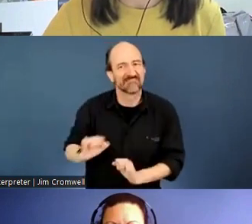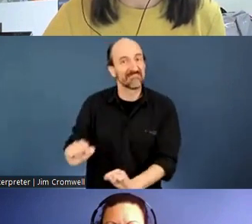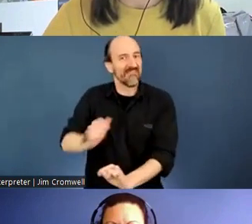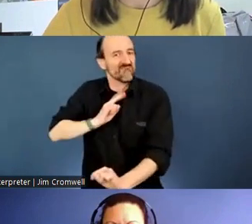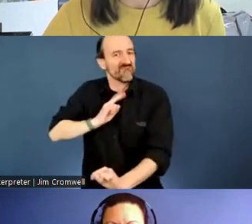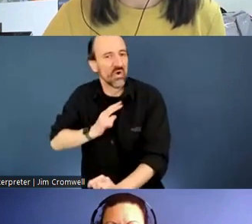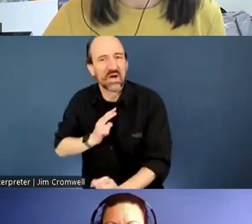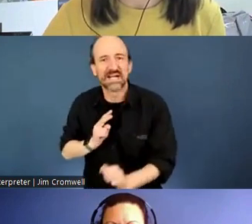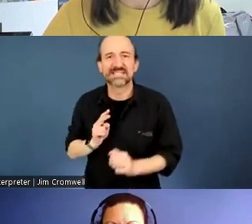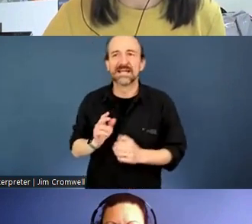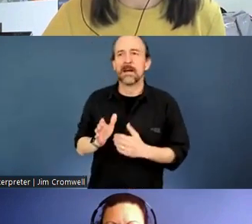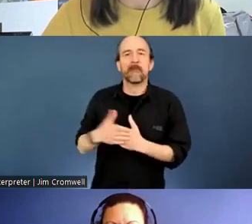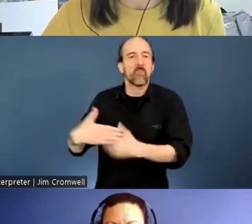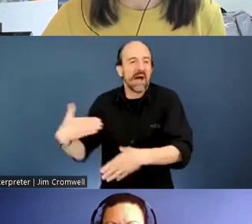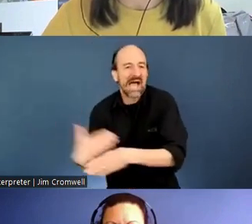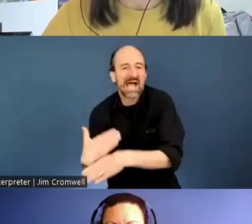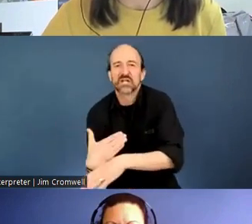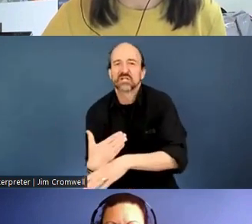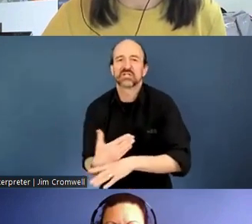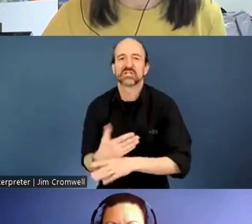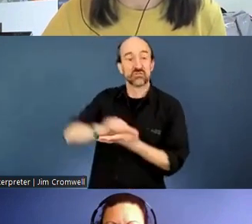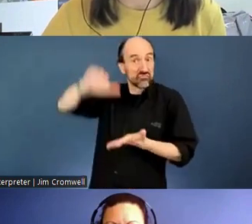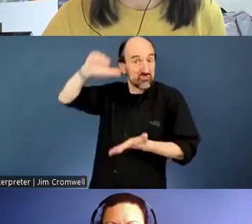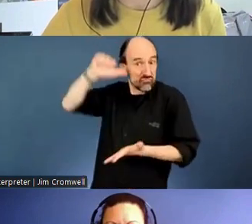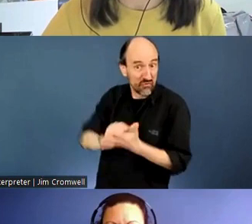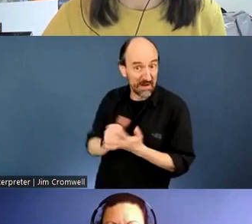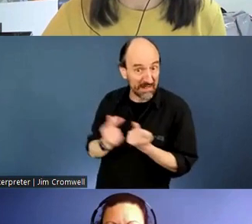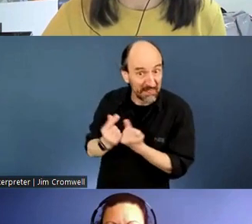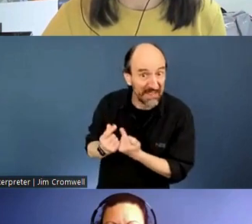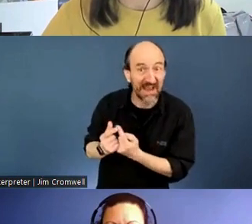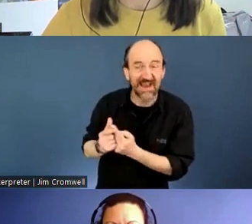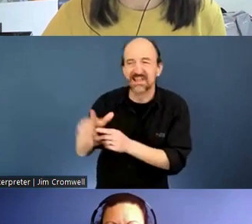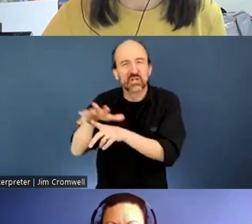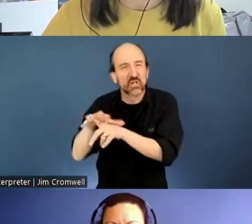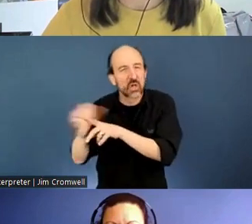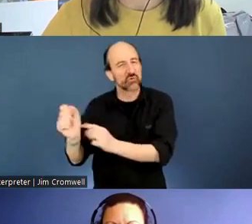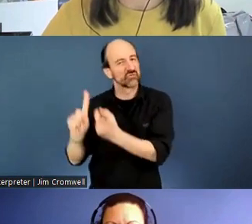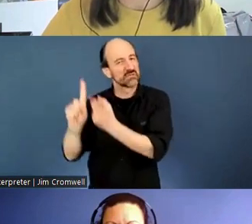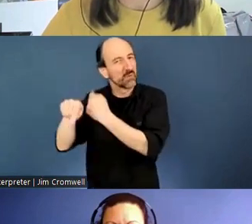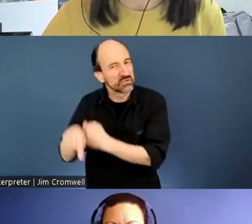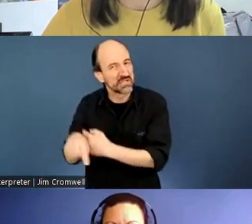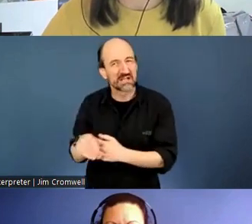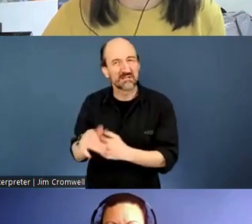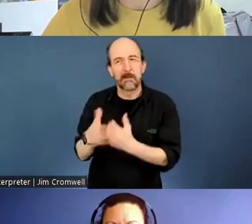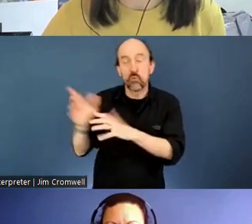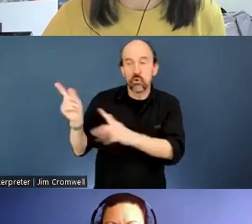It's transformational. It's the right thing to do. By no means is this list conclusive.